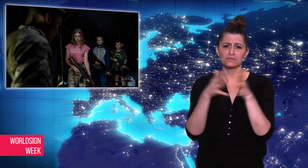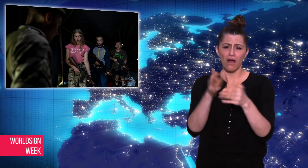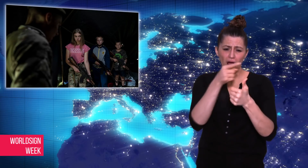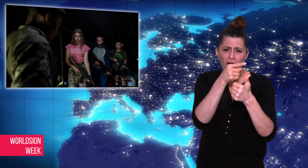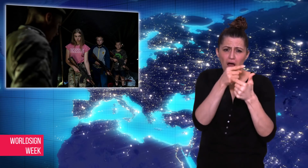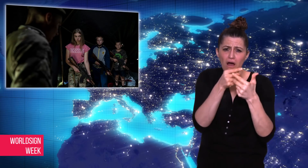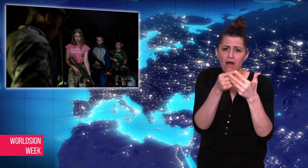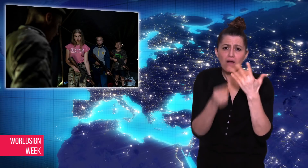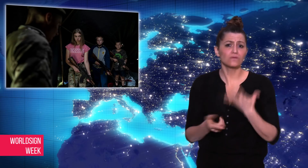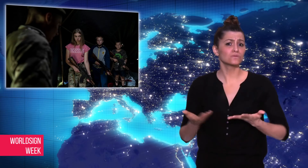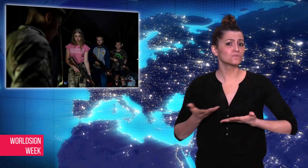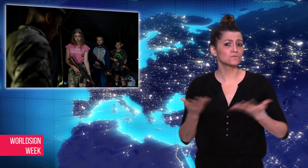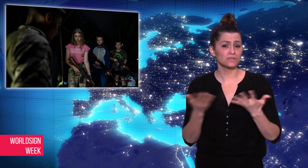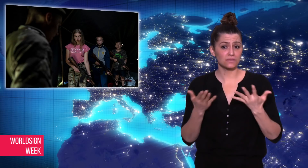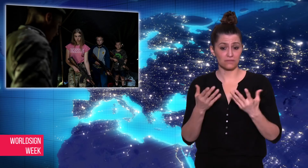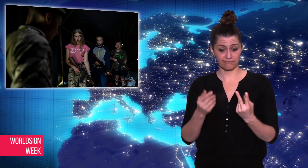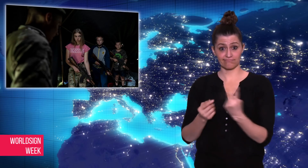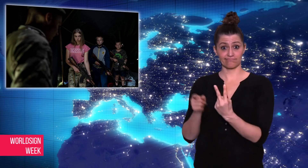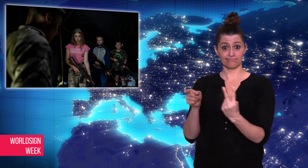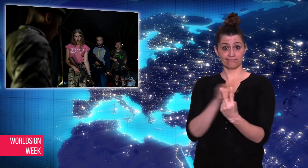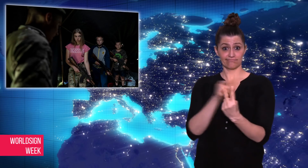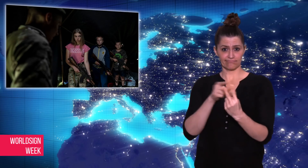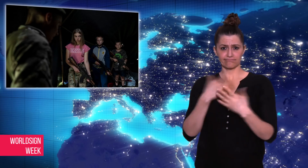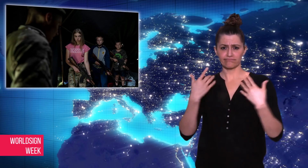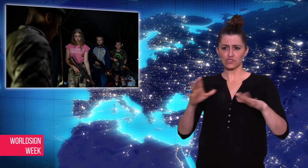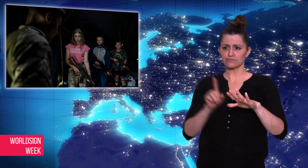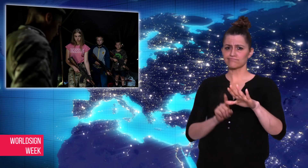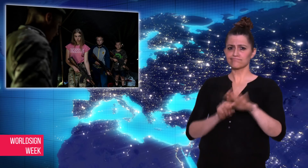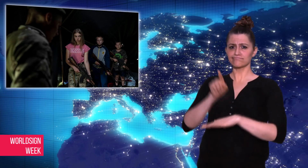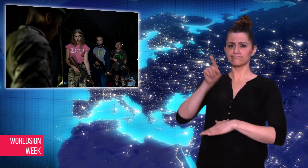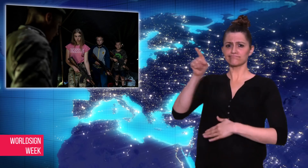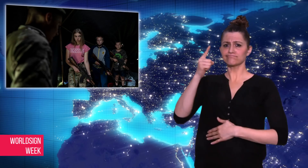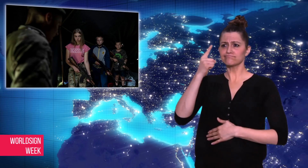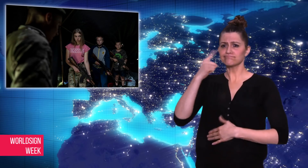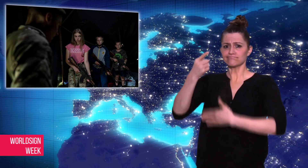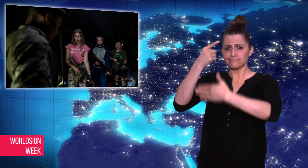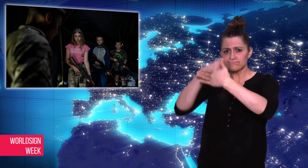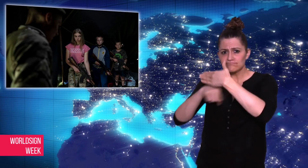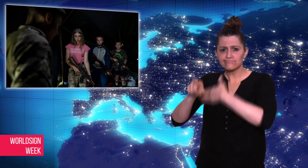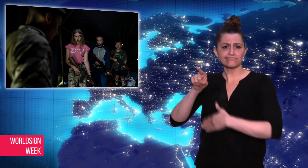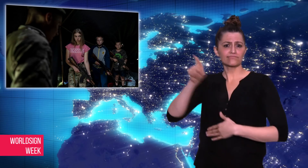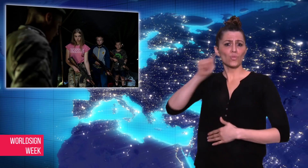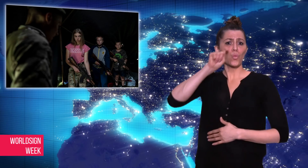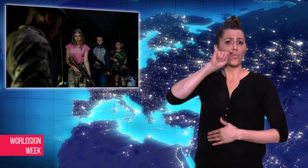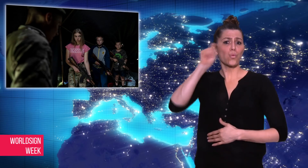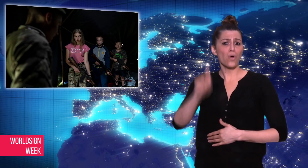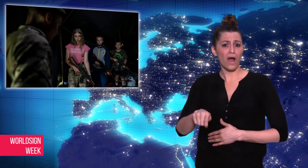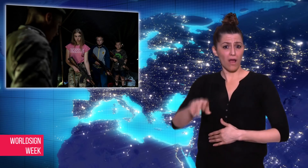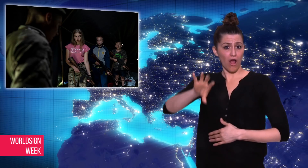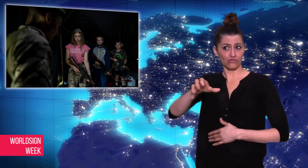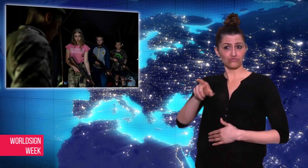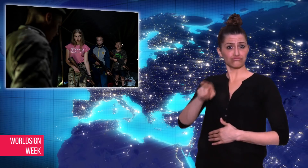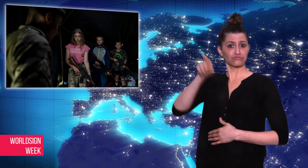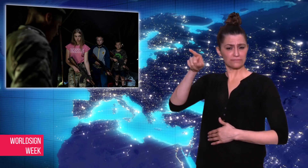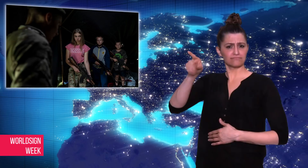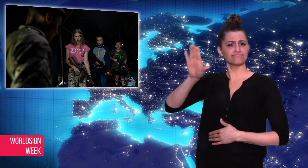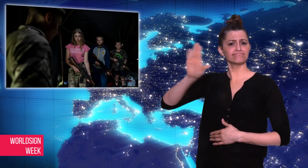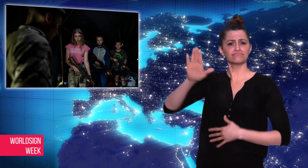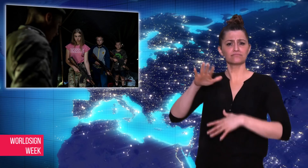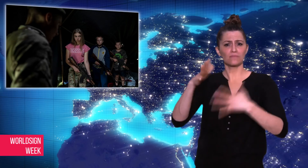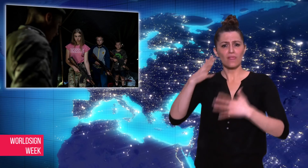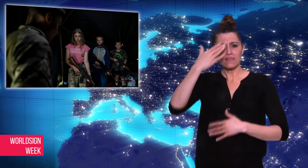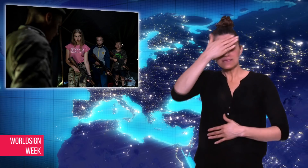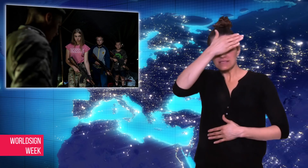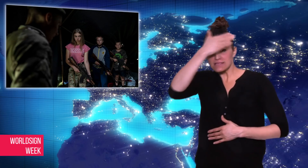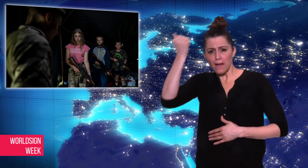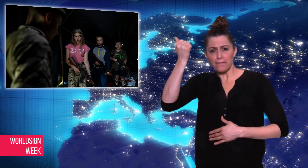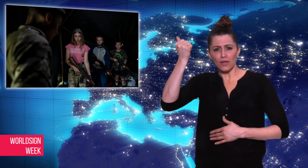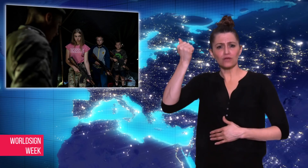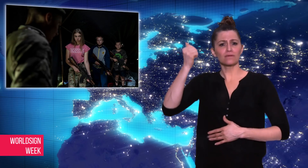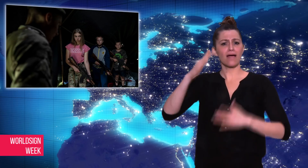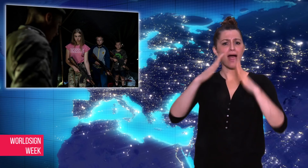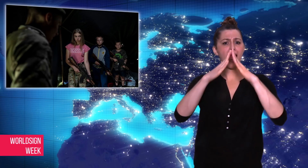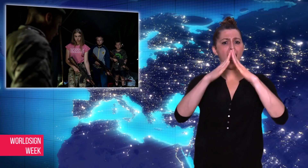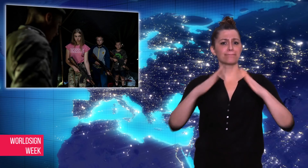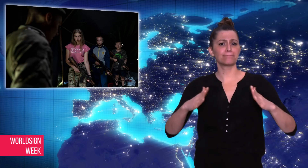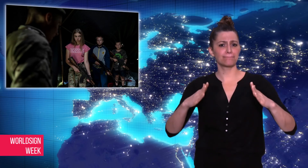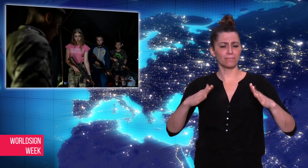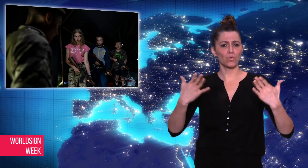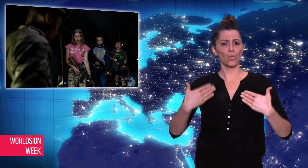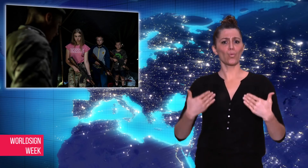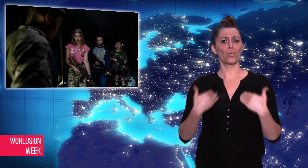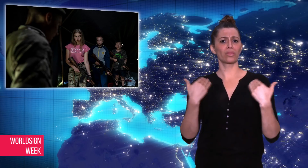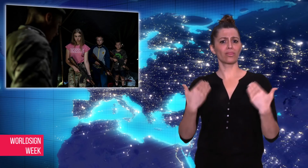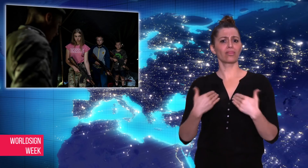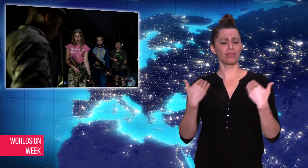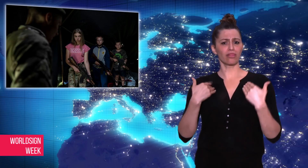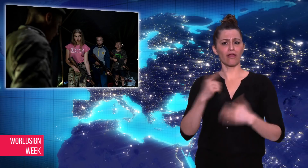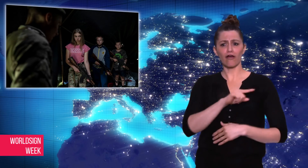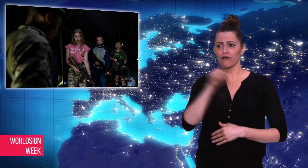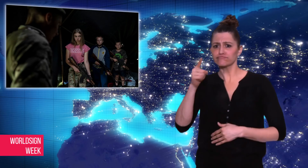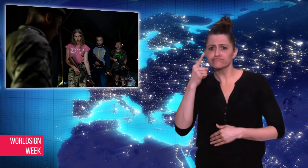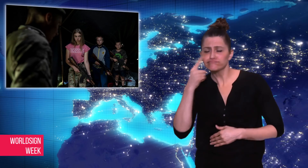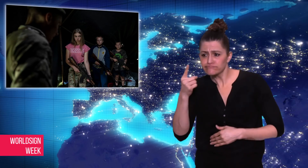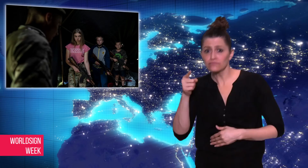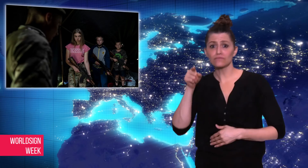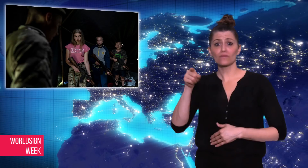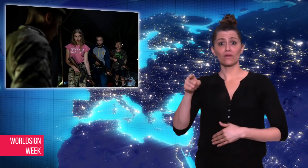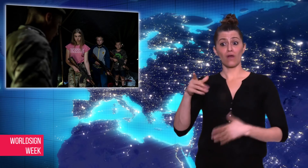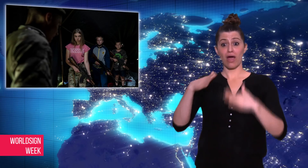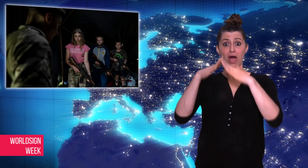an Ukrainian summer camp for youth,